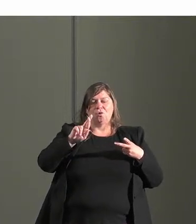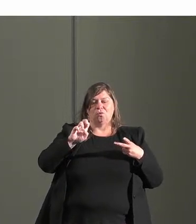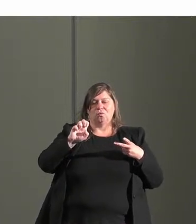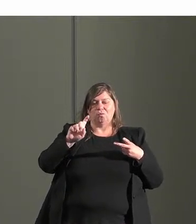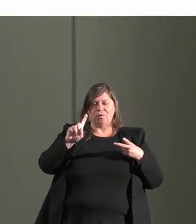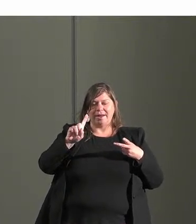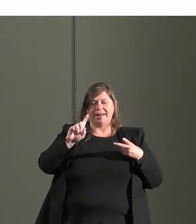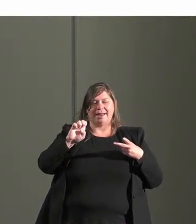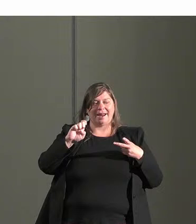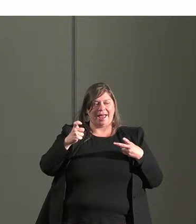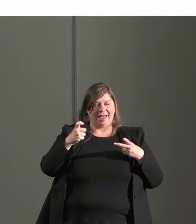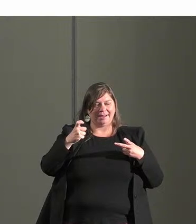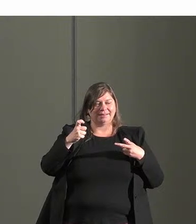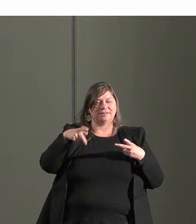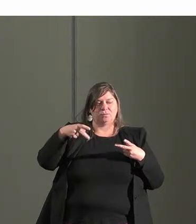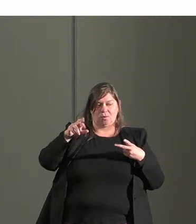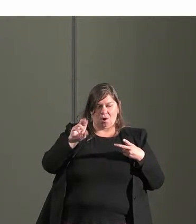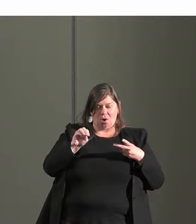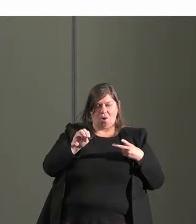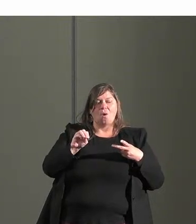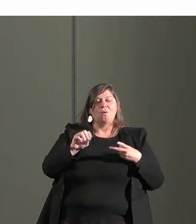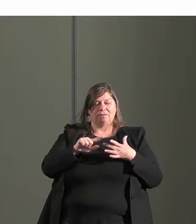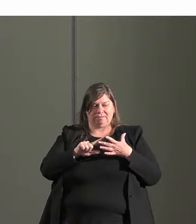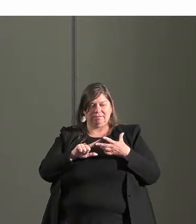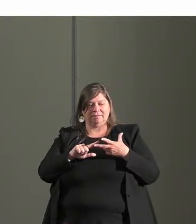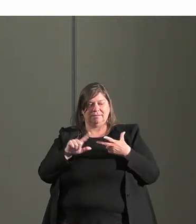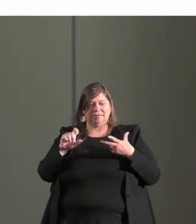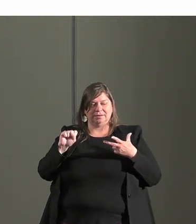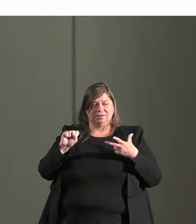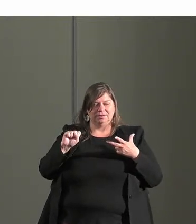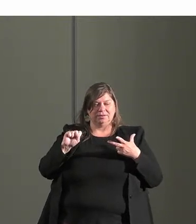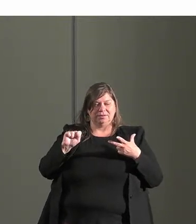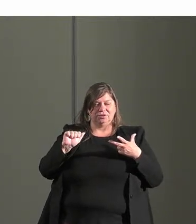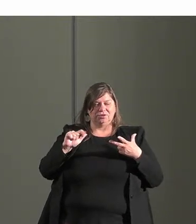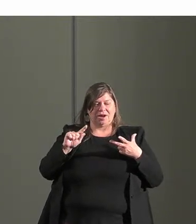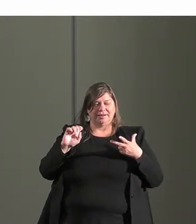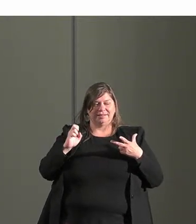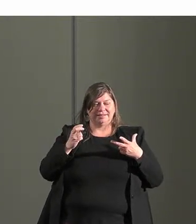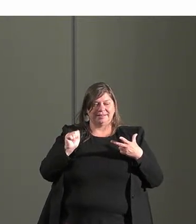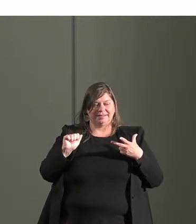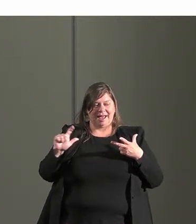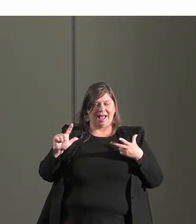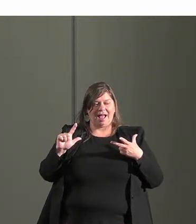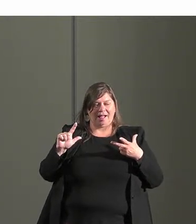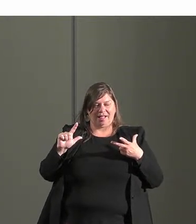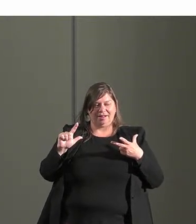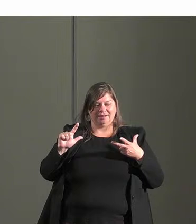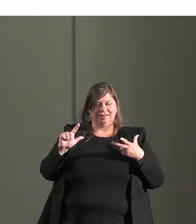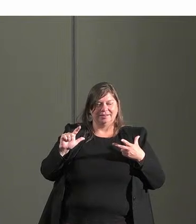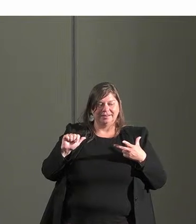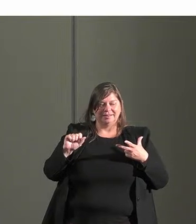Read expro , and so checkout more about text readability.